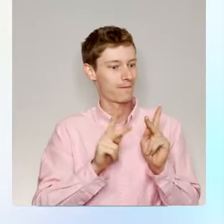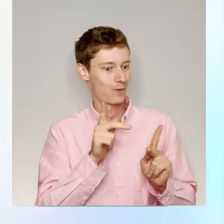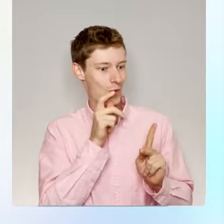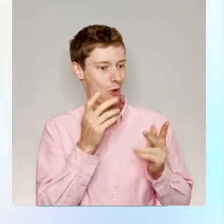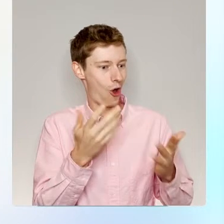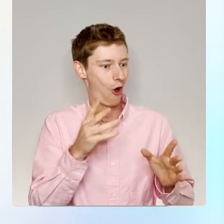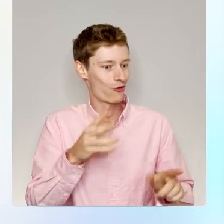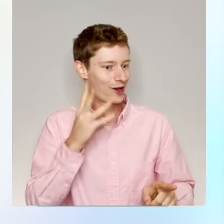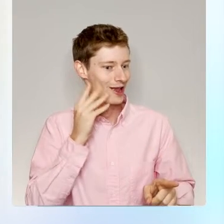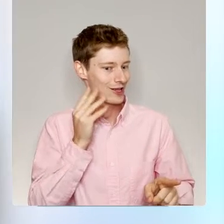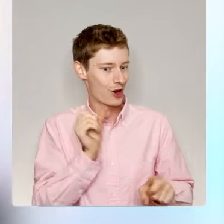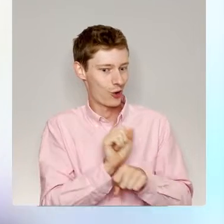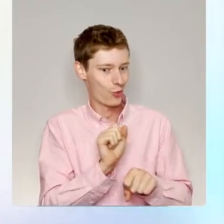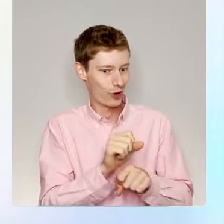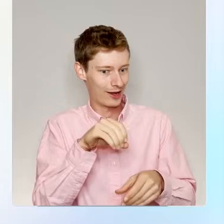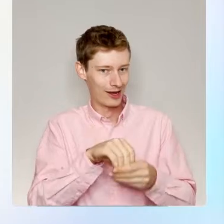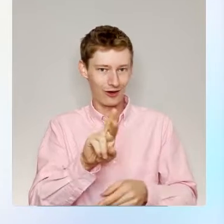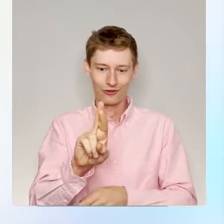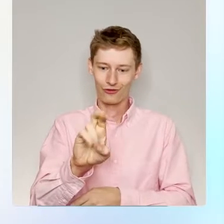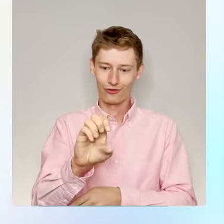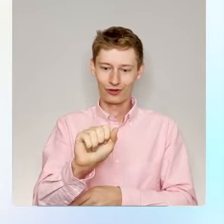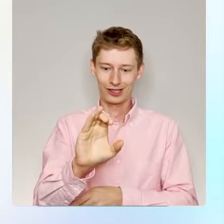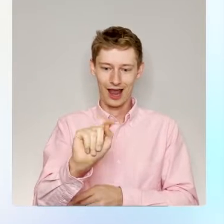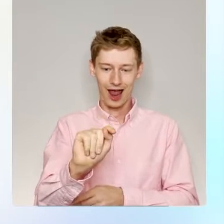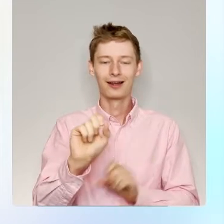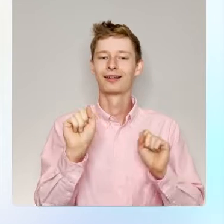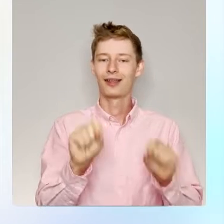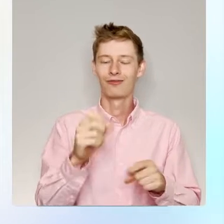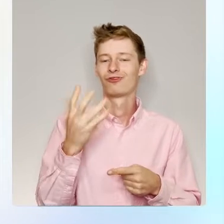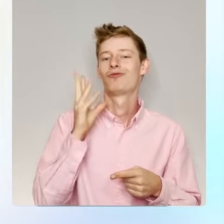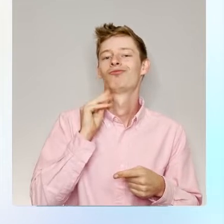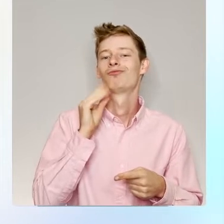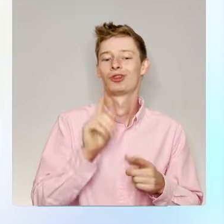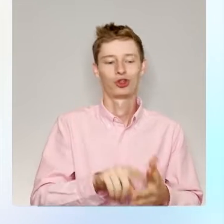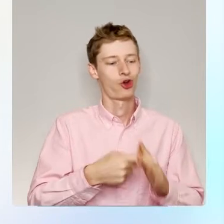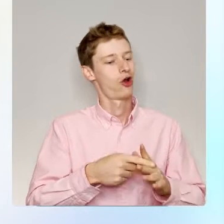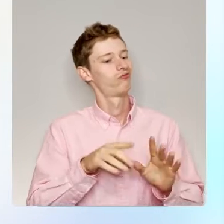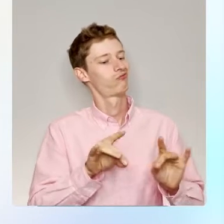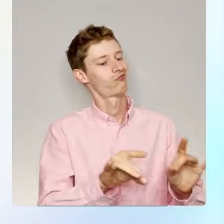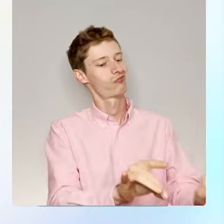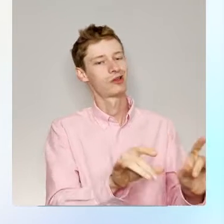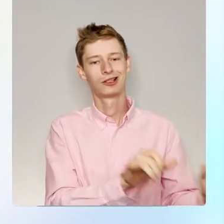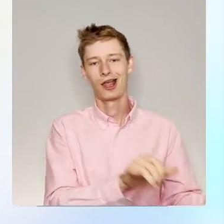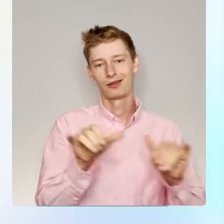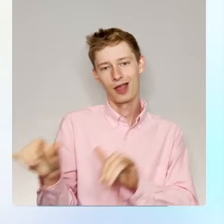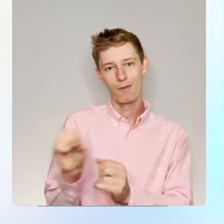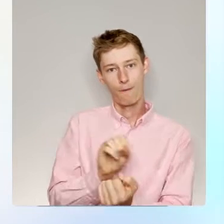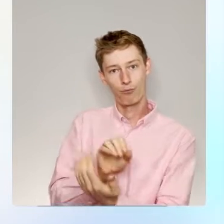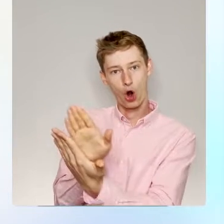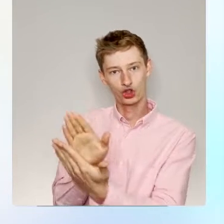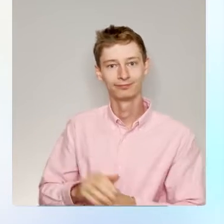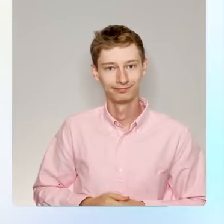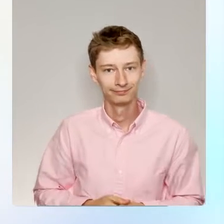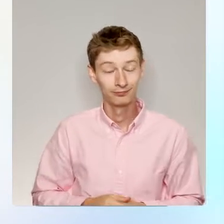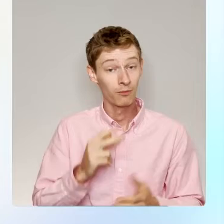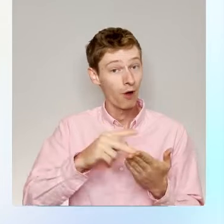with the same paradigm. For Project Flowerbed, we decide to compose our own set of libraries together instead of using one of those frameworks.